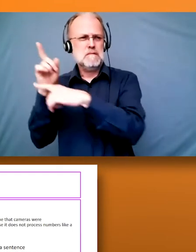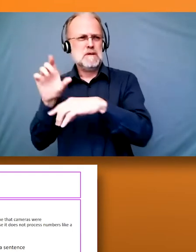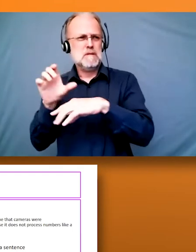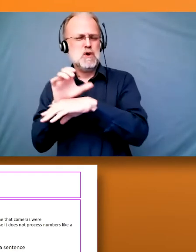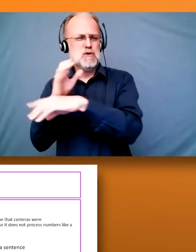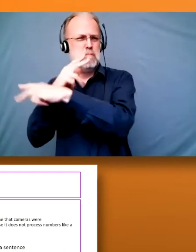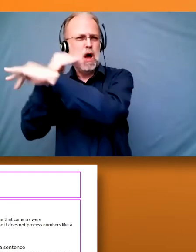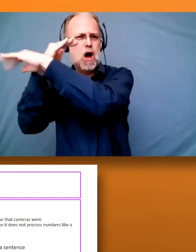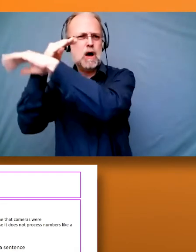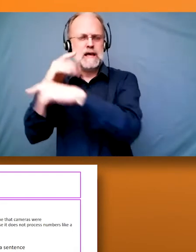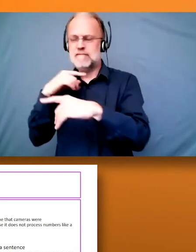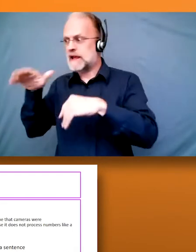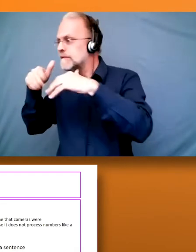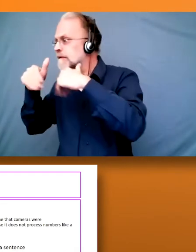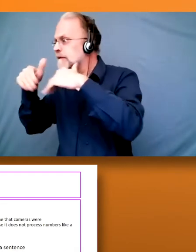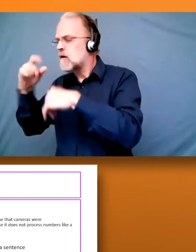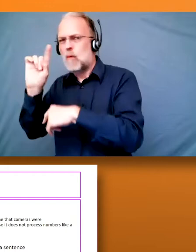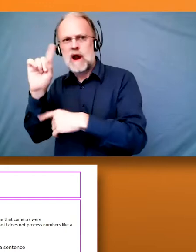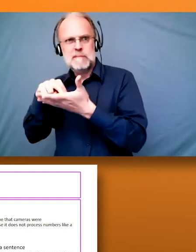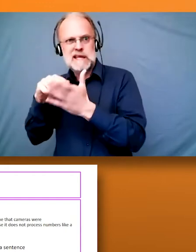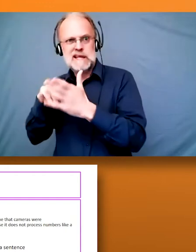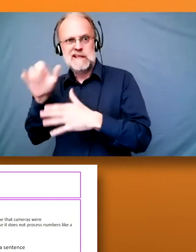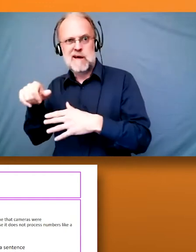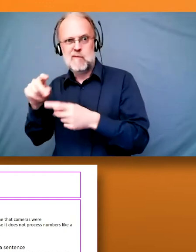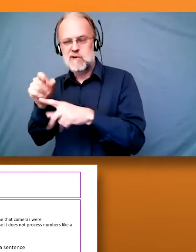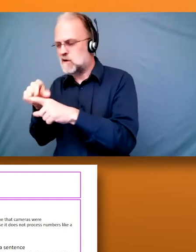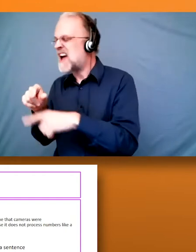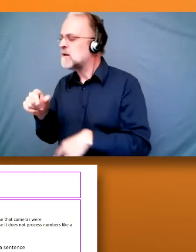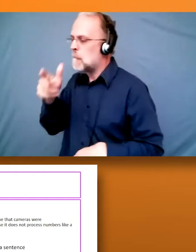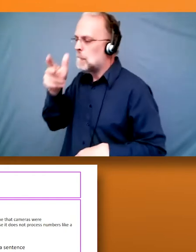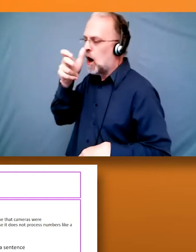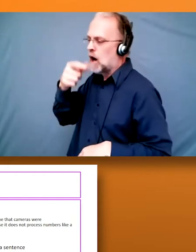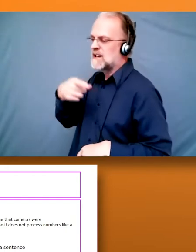if you are looking in the wrong file cabinet, so to speak, in your brain.